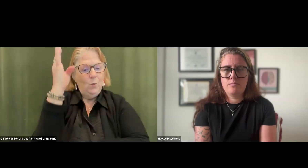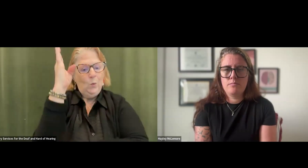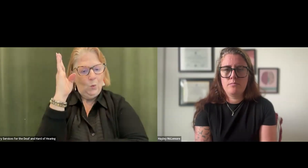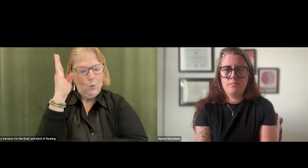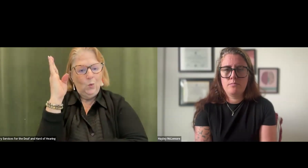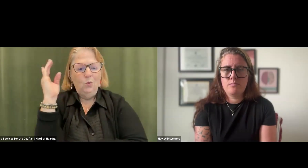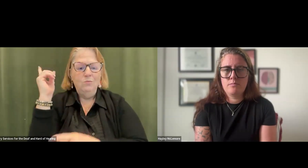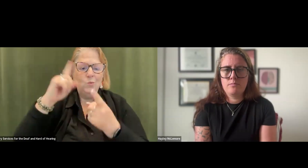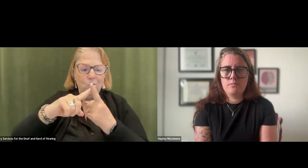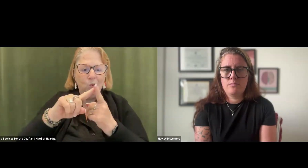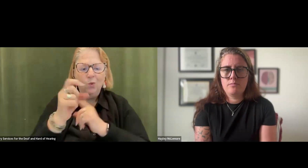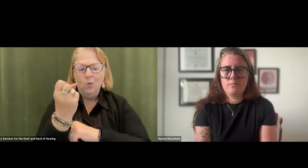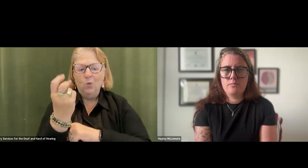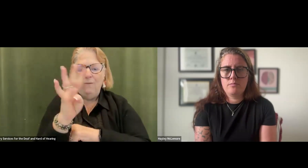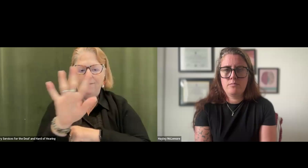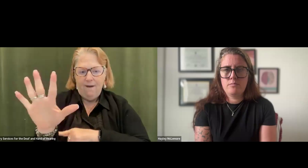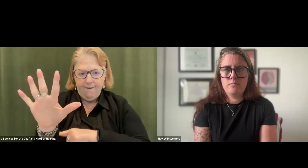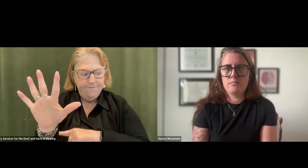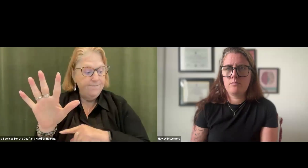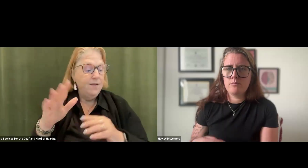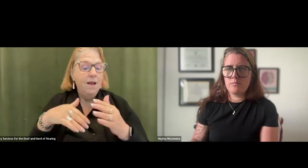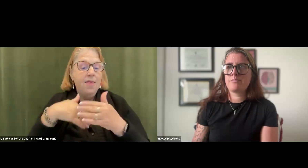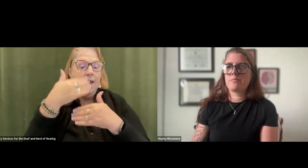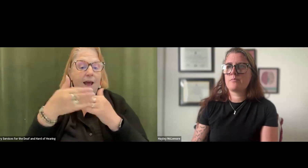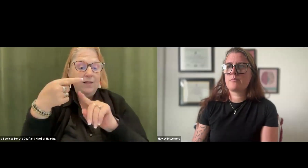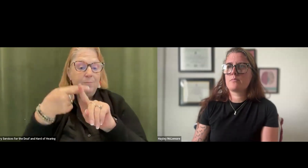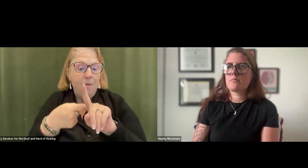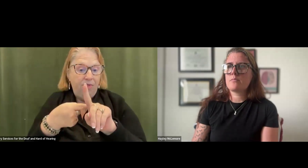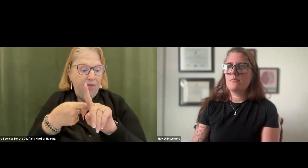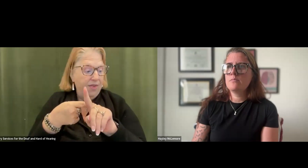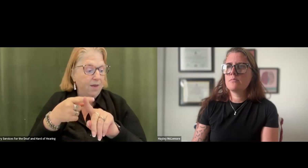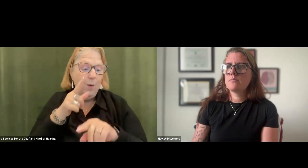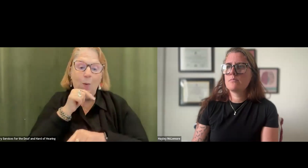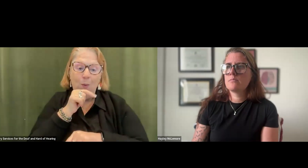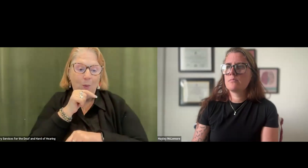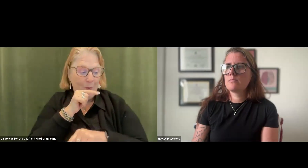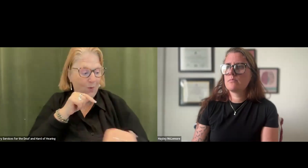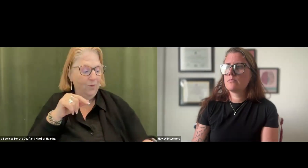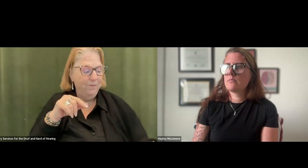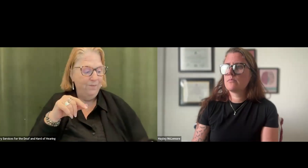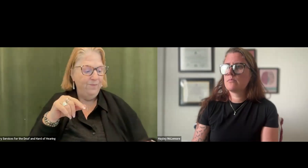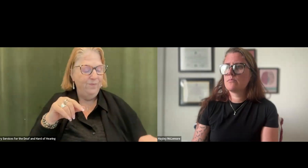And so the start time is at noon and we go till around 12:45. Next month...